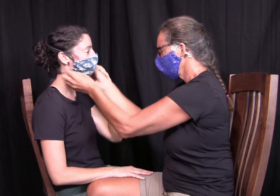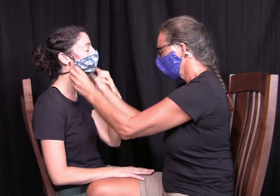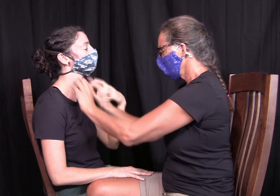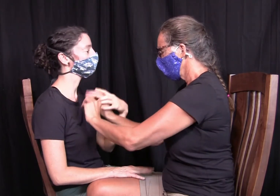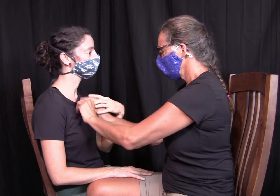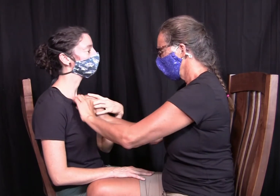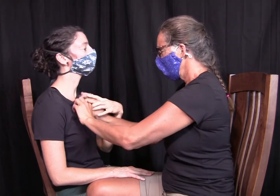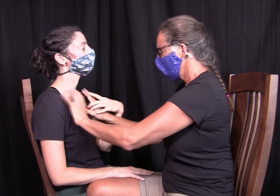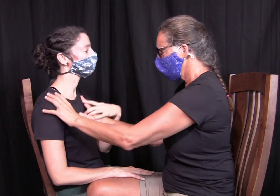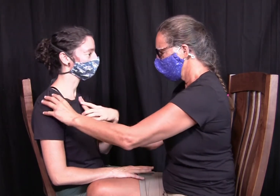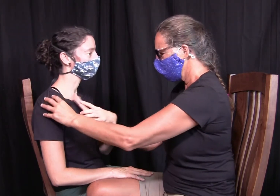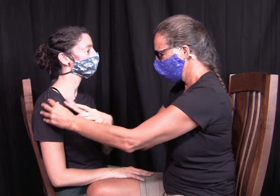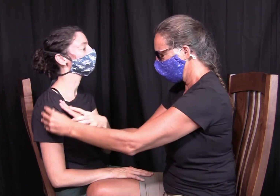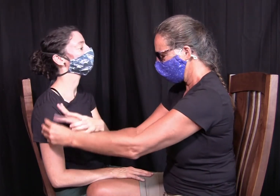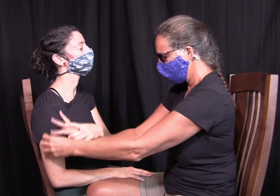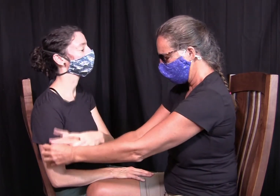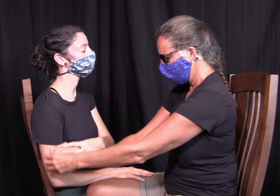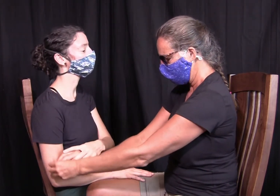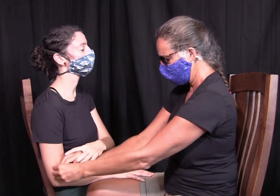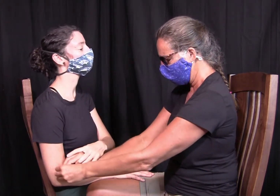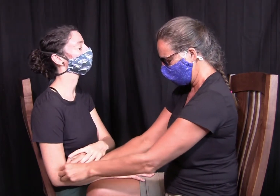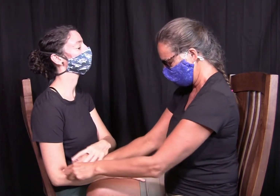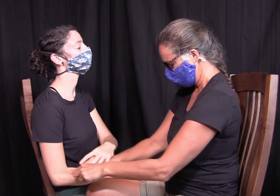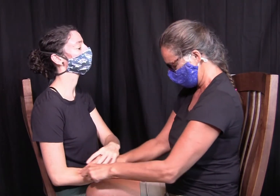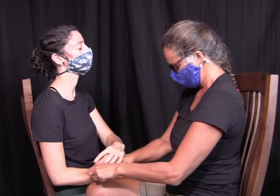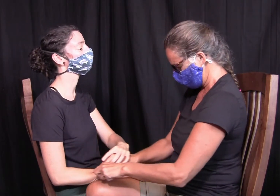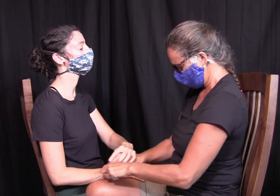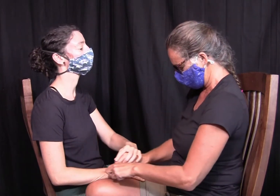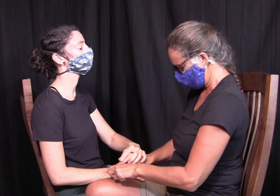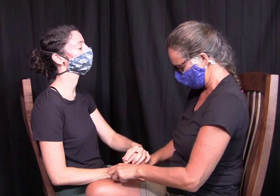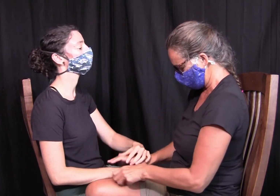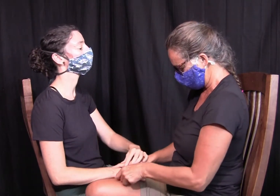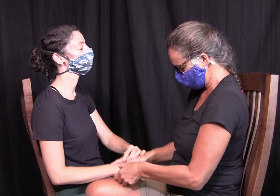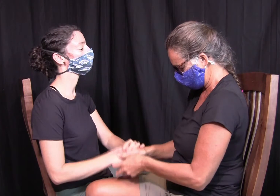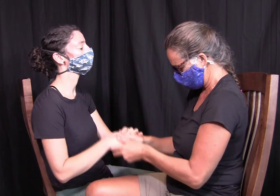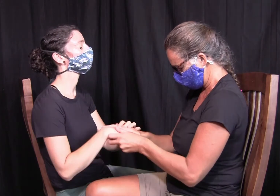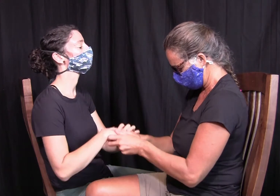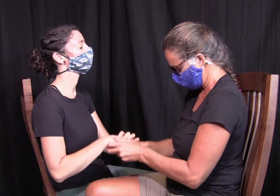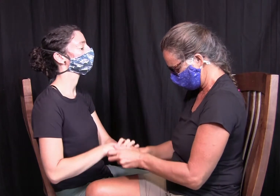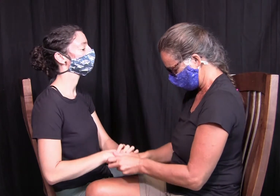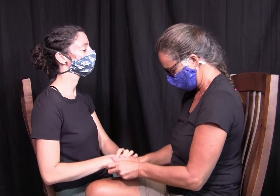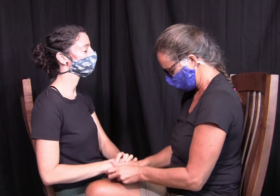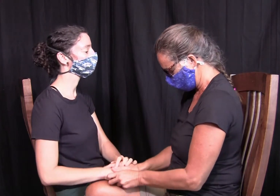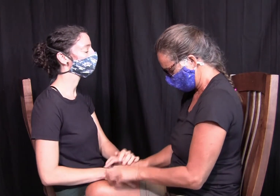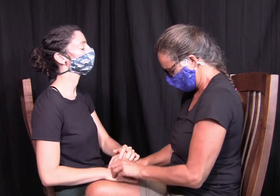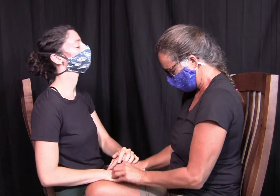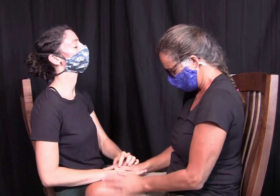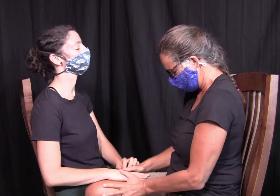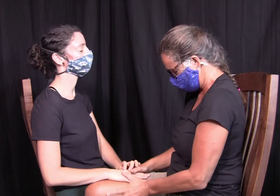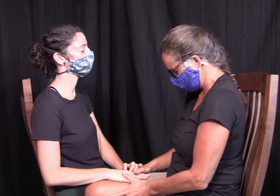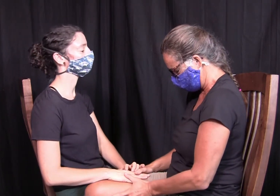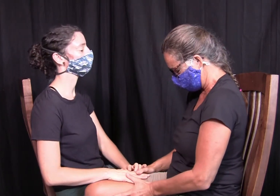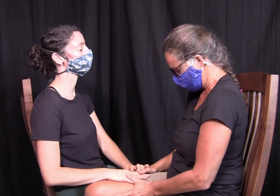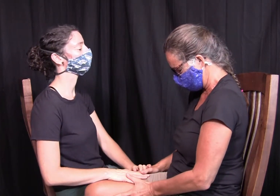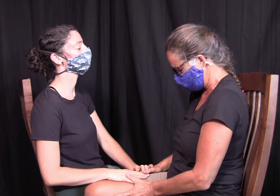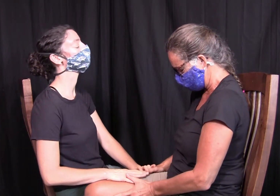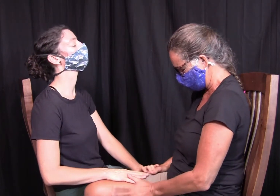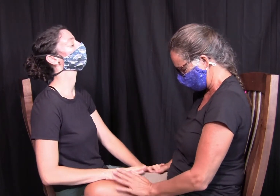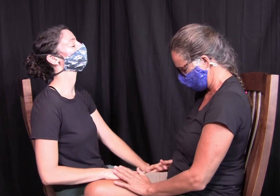and up to my brain. I receive direct, tactile sensory input, communicating your feedback clearly to me. There is no ambiguity here.